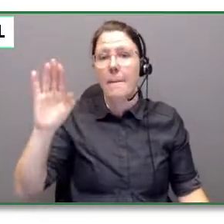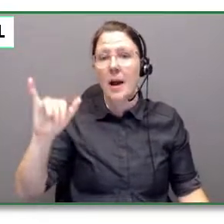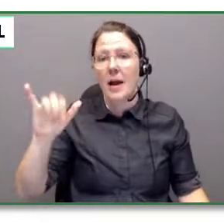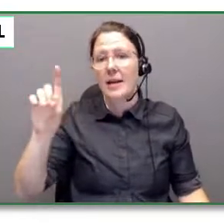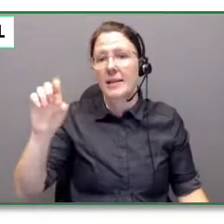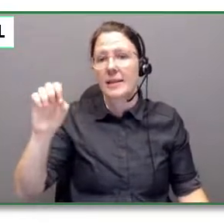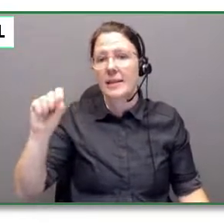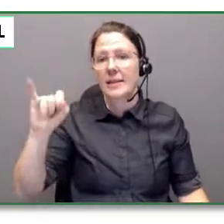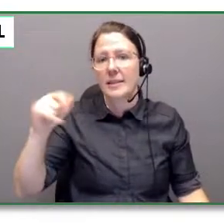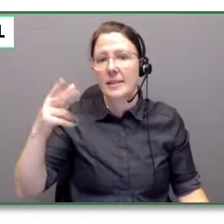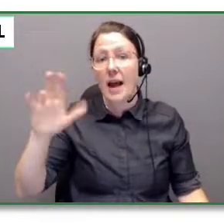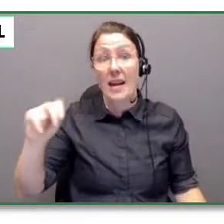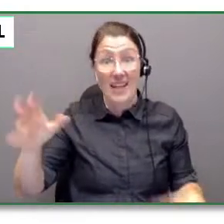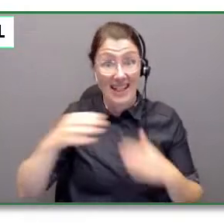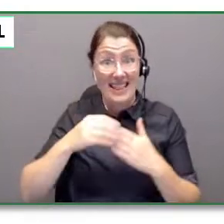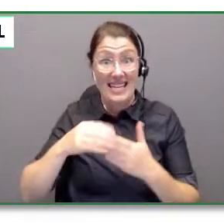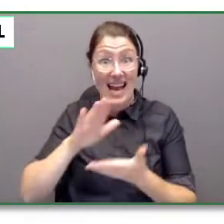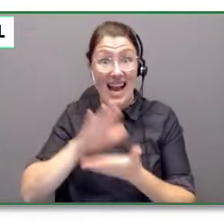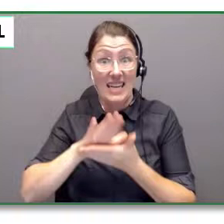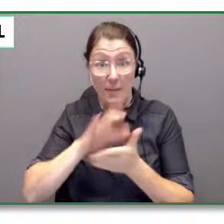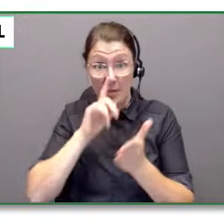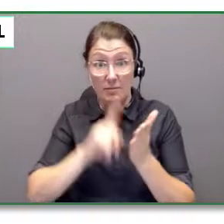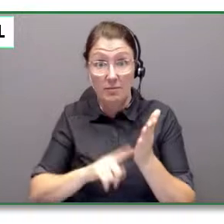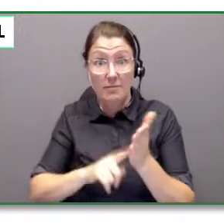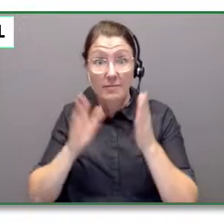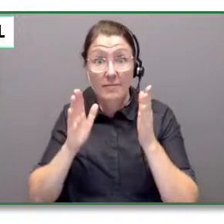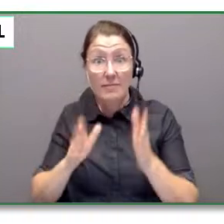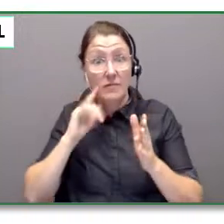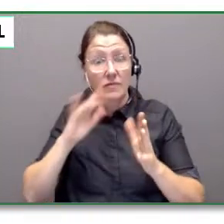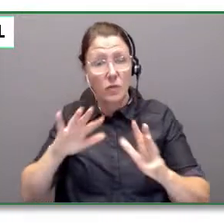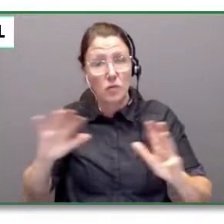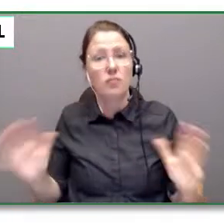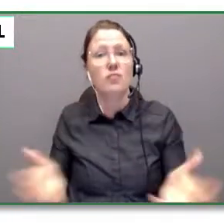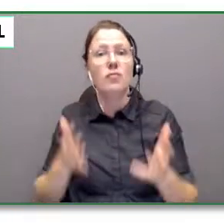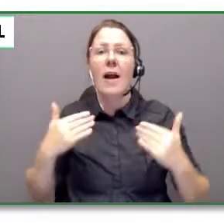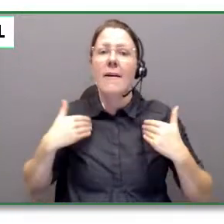research and development of physical literacy enriched environmental design